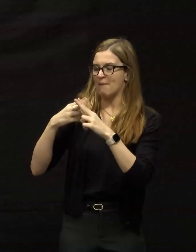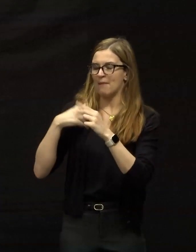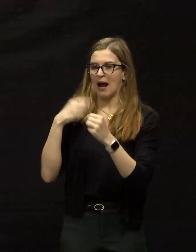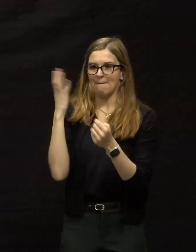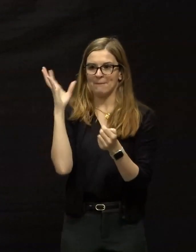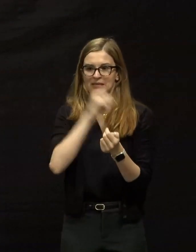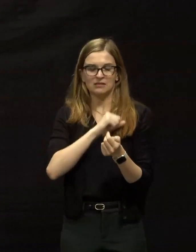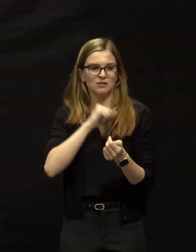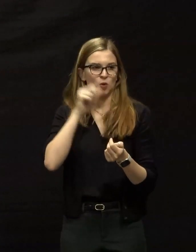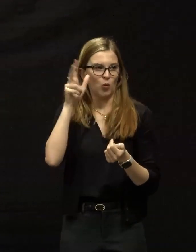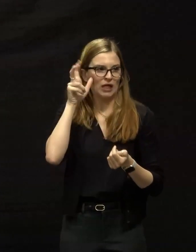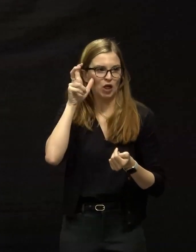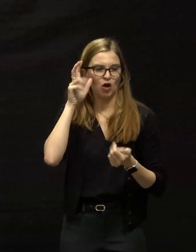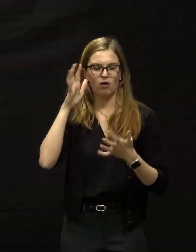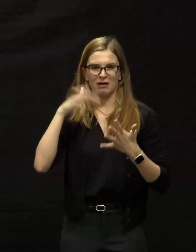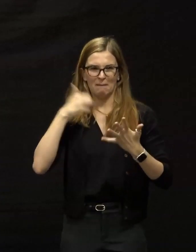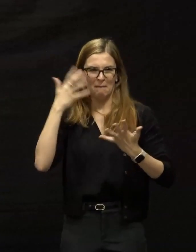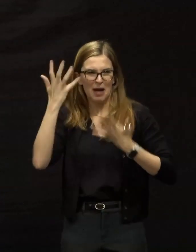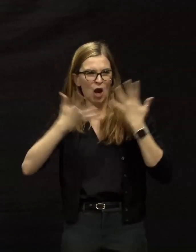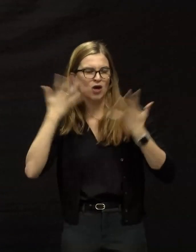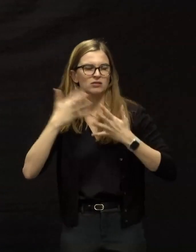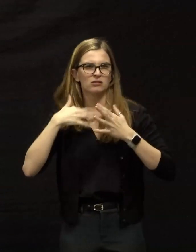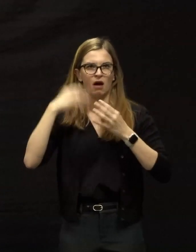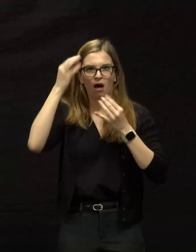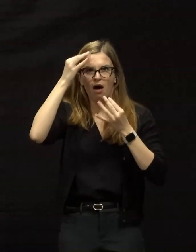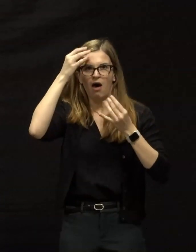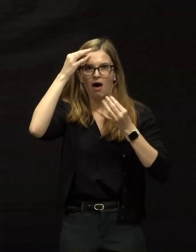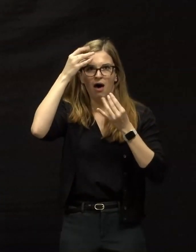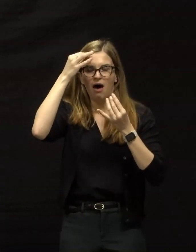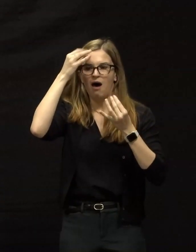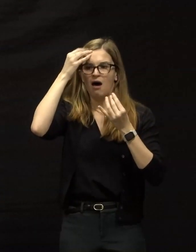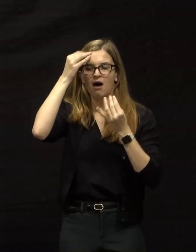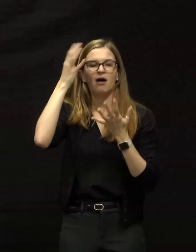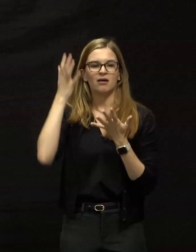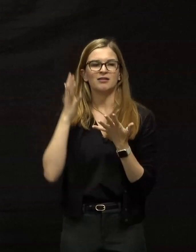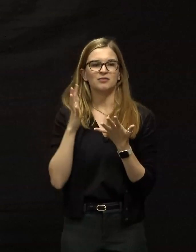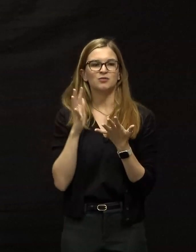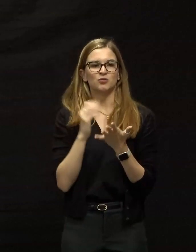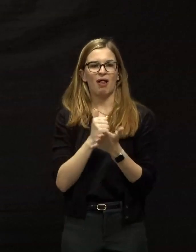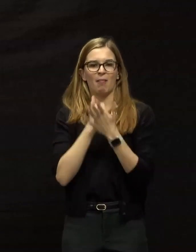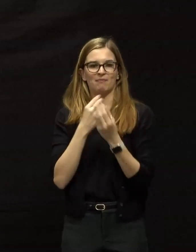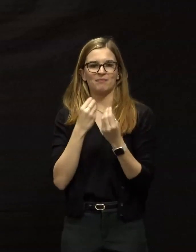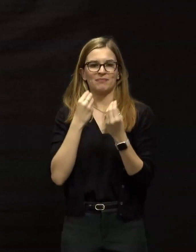and oh my goodness, you know, may not hear that I'm being called on. And the embarrassment that can ensue with that.